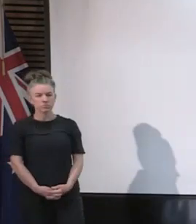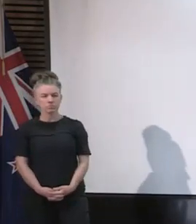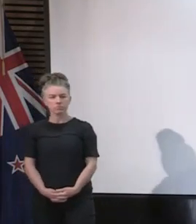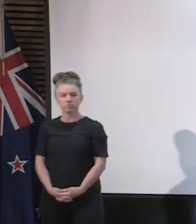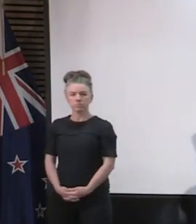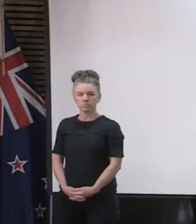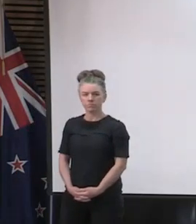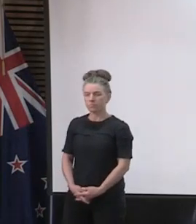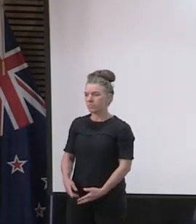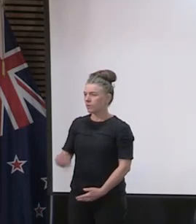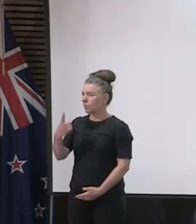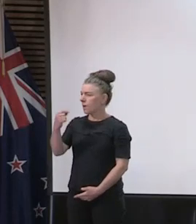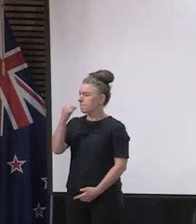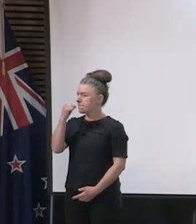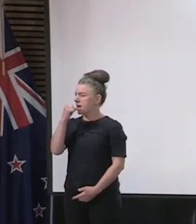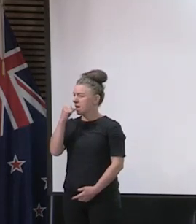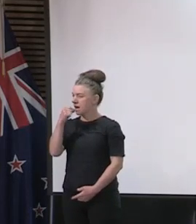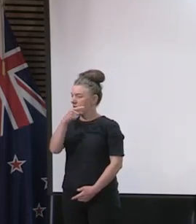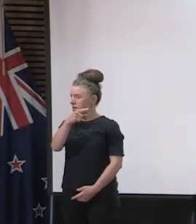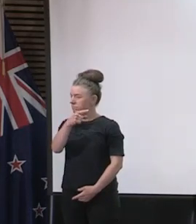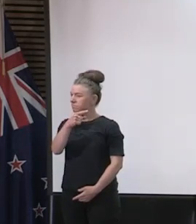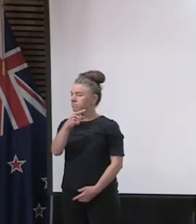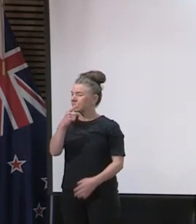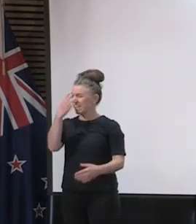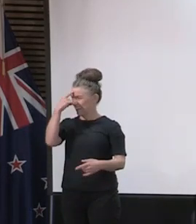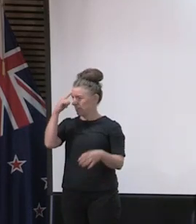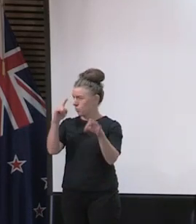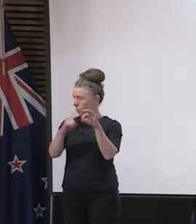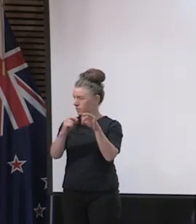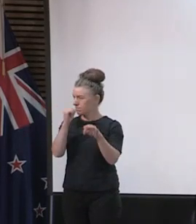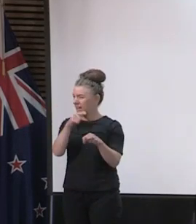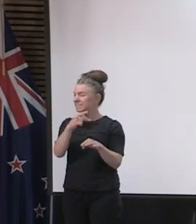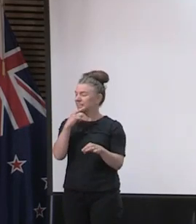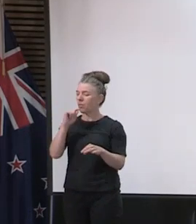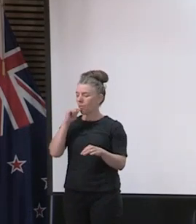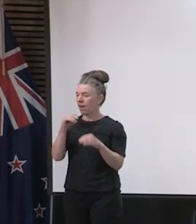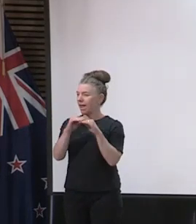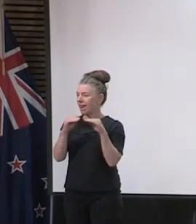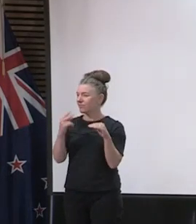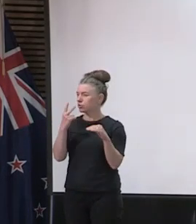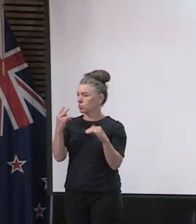Down the front. Thenland come back to you. (SPEAKS